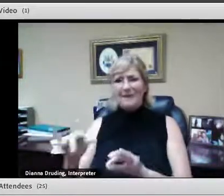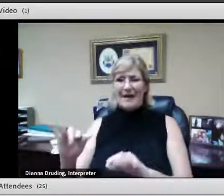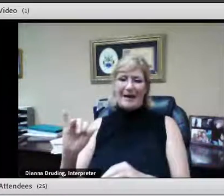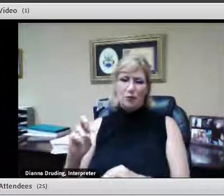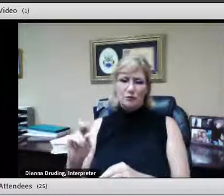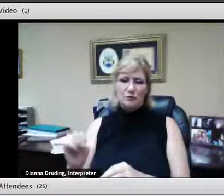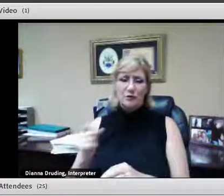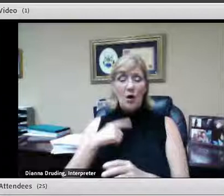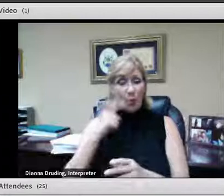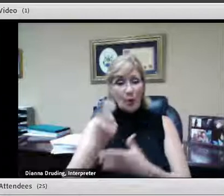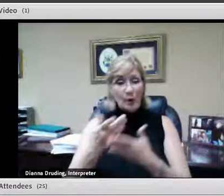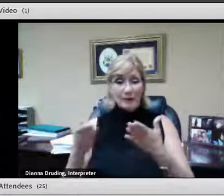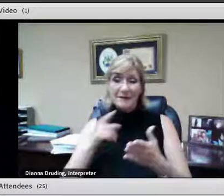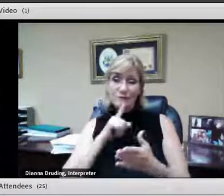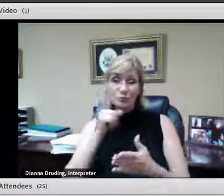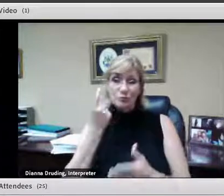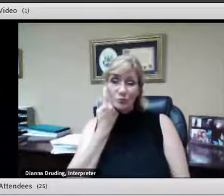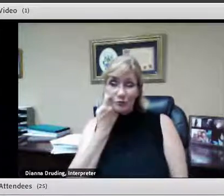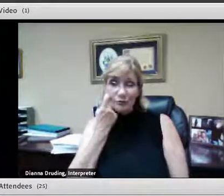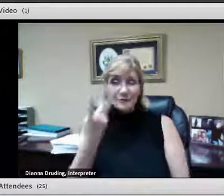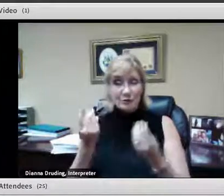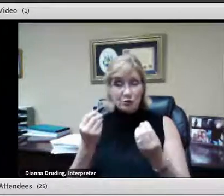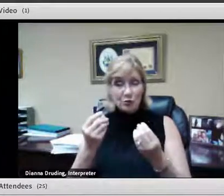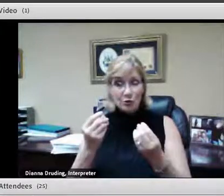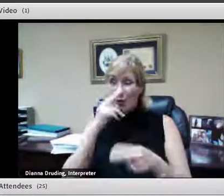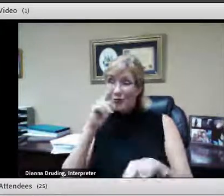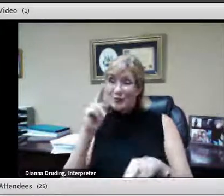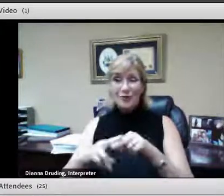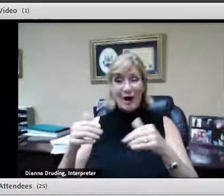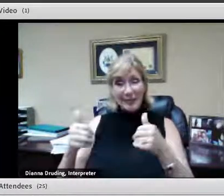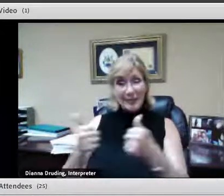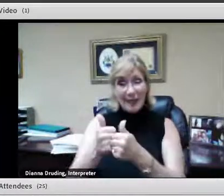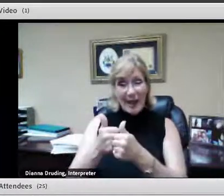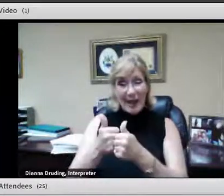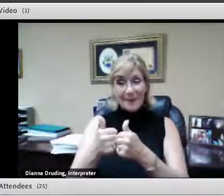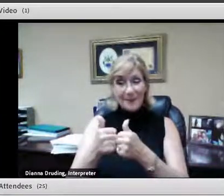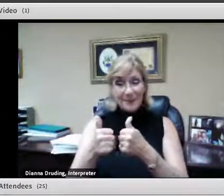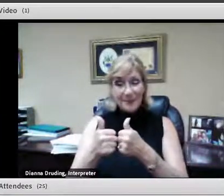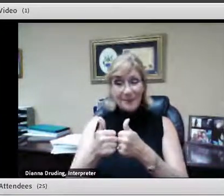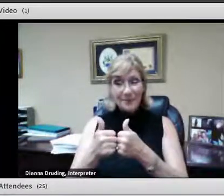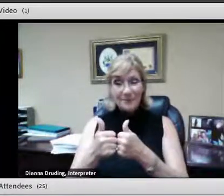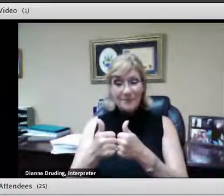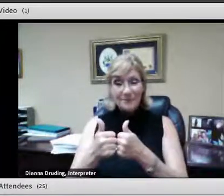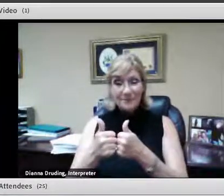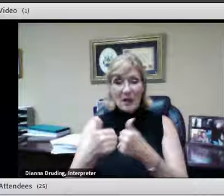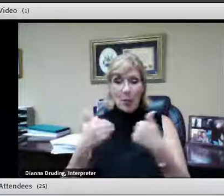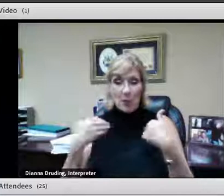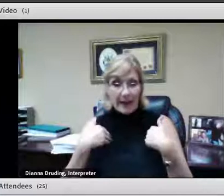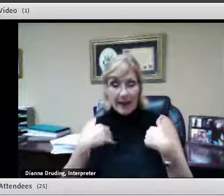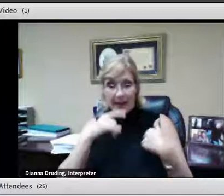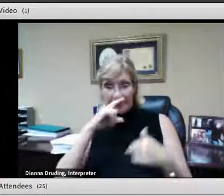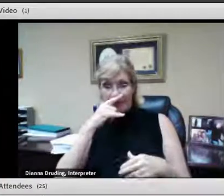a really fun game that we had the kids -- Yay, Makey Makey. We had the kids create an escape room,